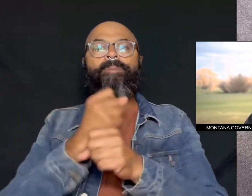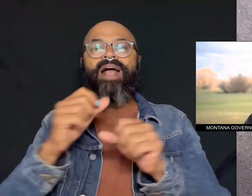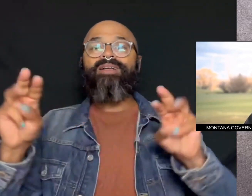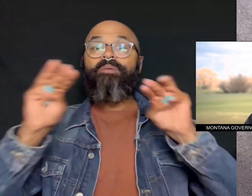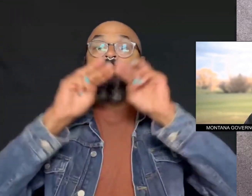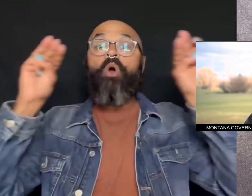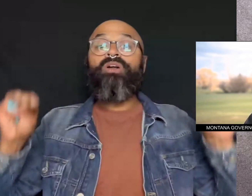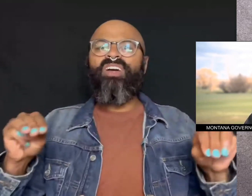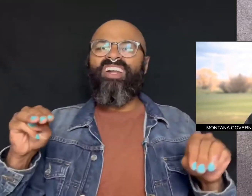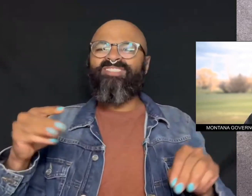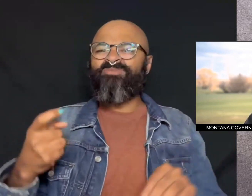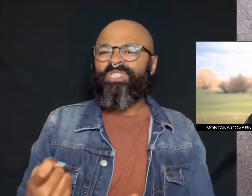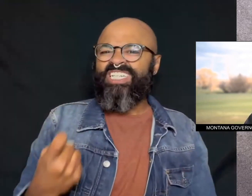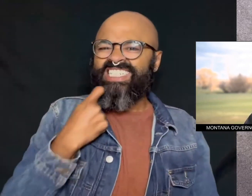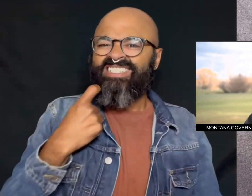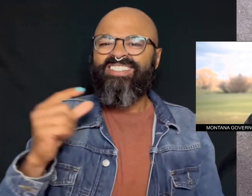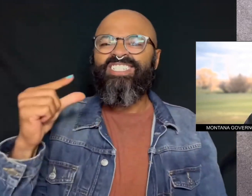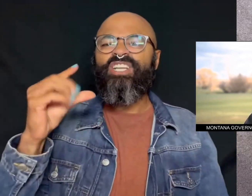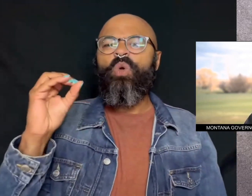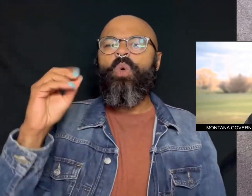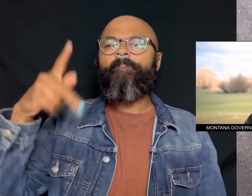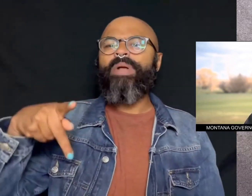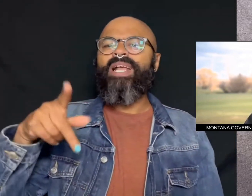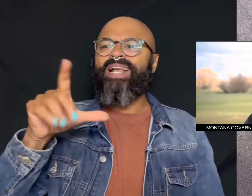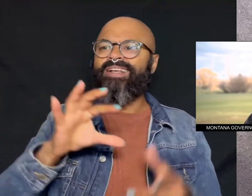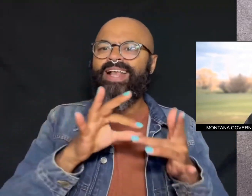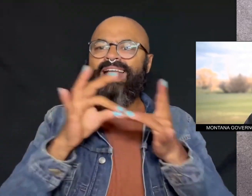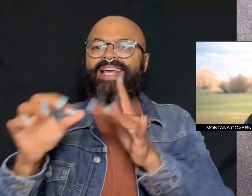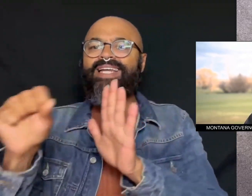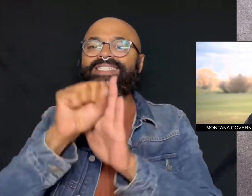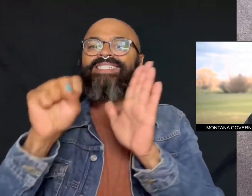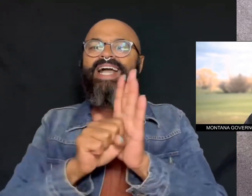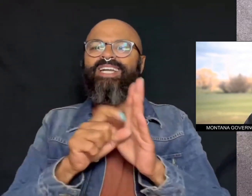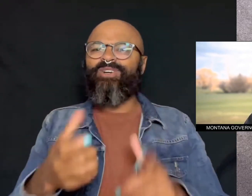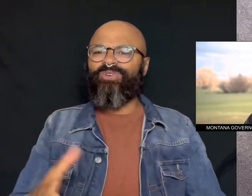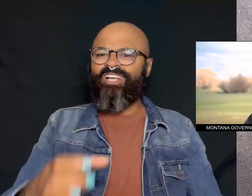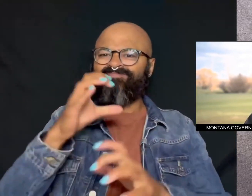the law makes Montana the latest G O P led state to restrict drag shows.